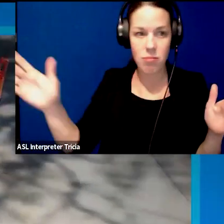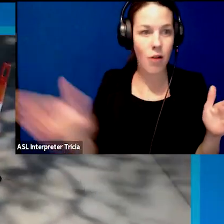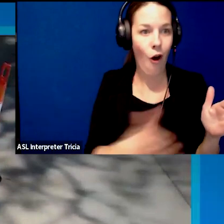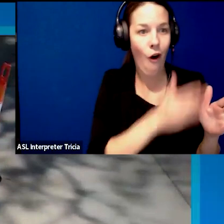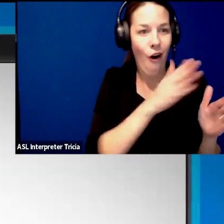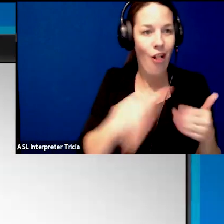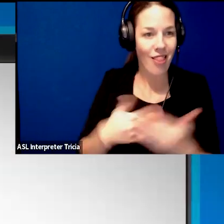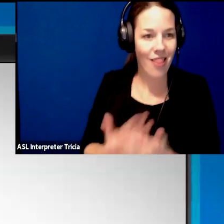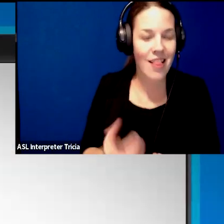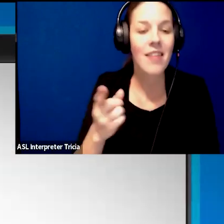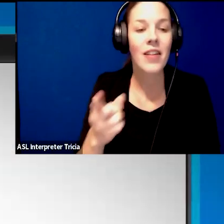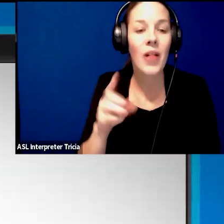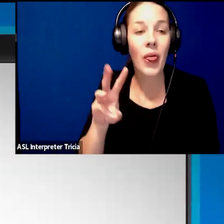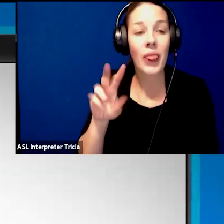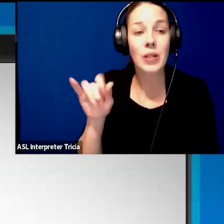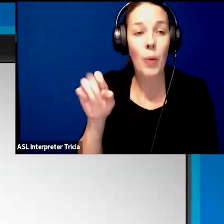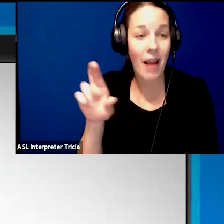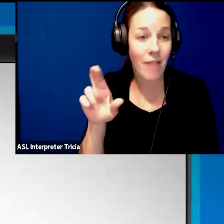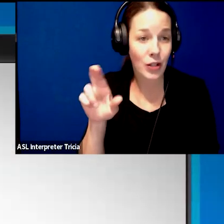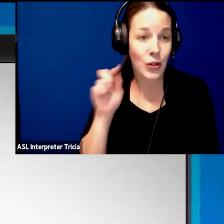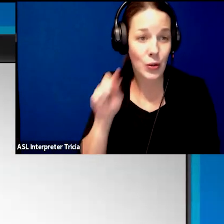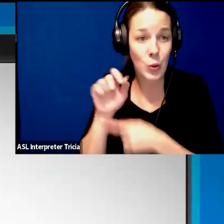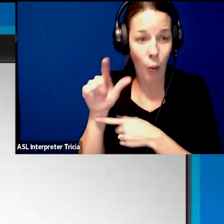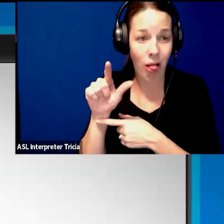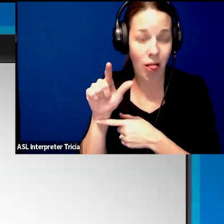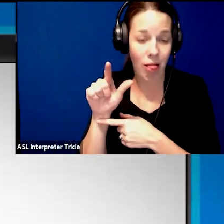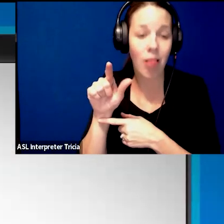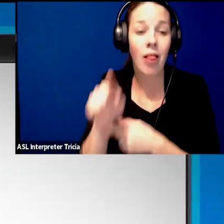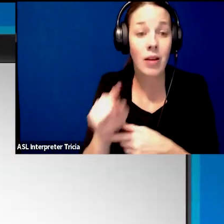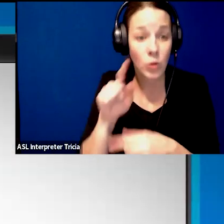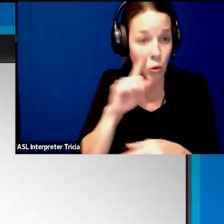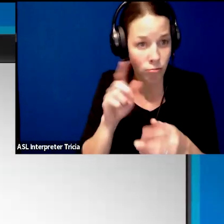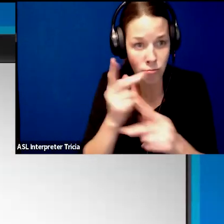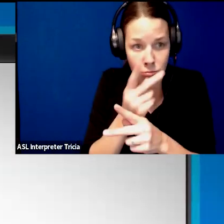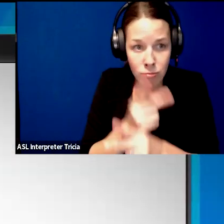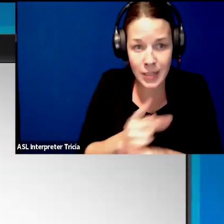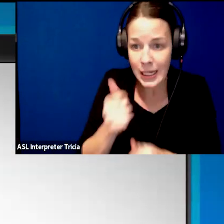Use this wayfinding tool to explore each local arts agency and its community impact.